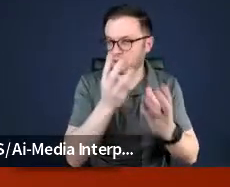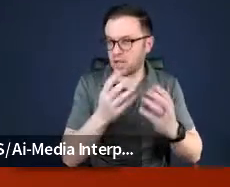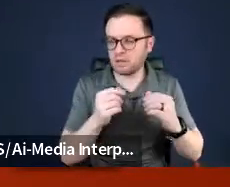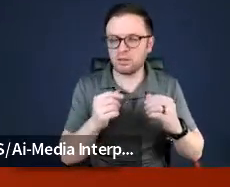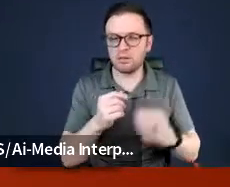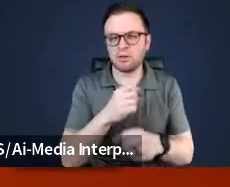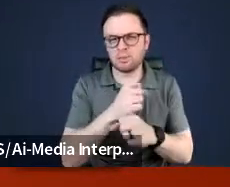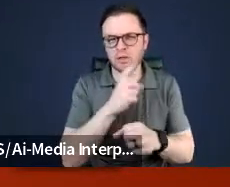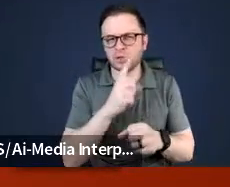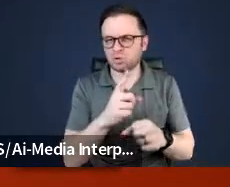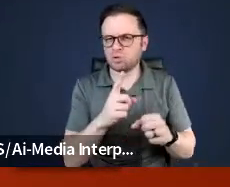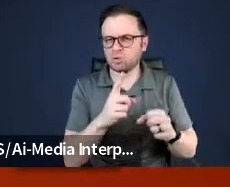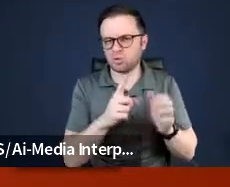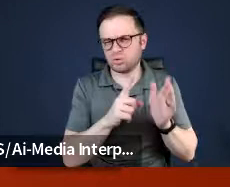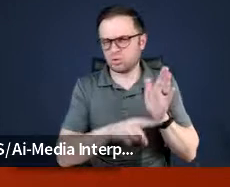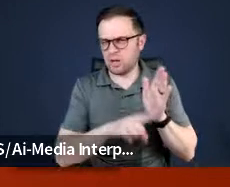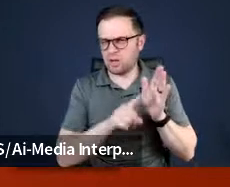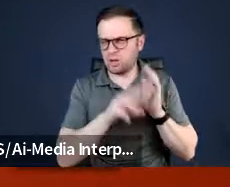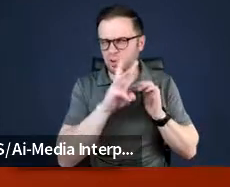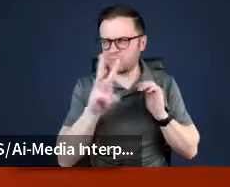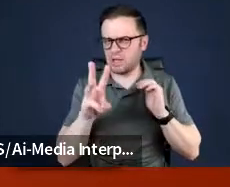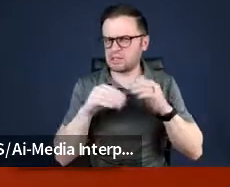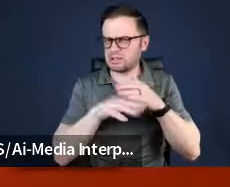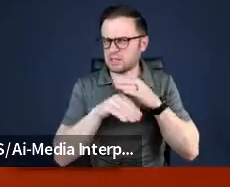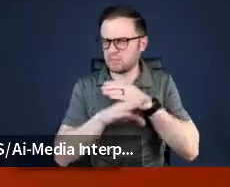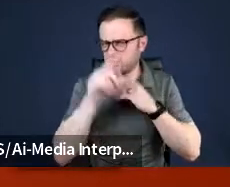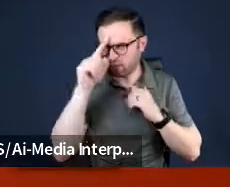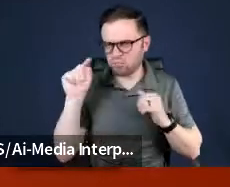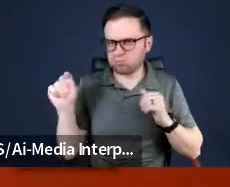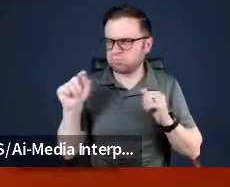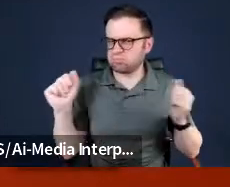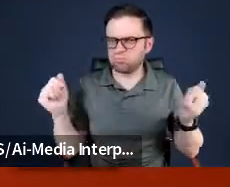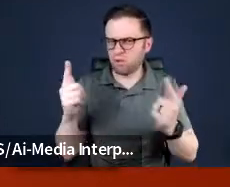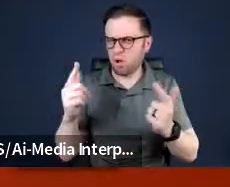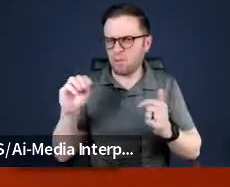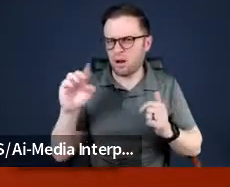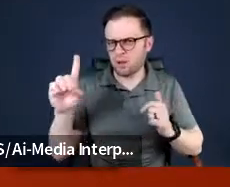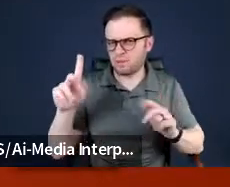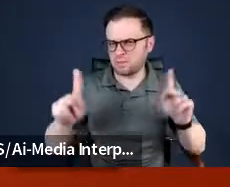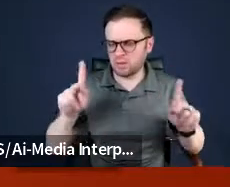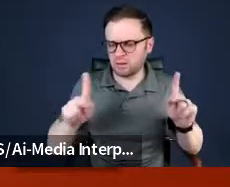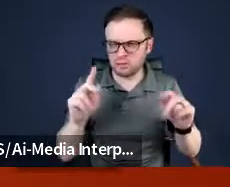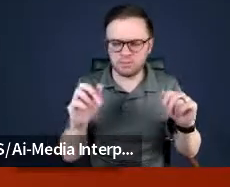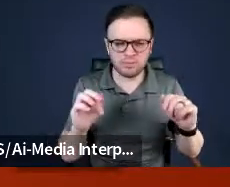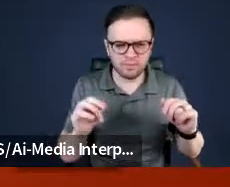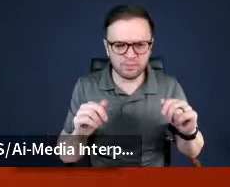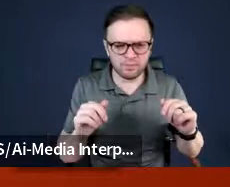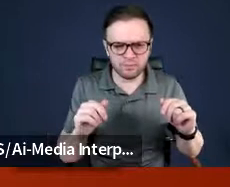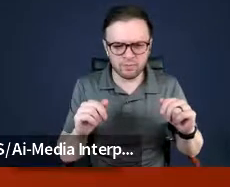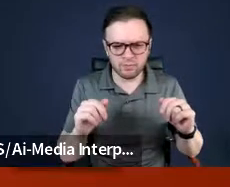or interacting with content, making sure that that site is accessible for all Marylanders,